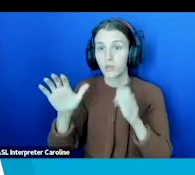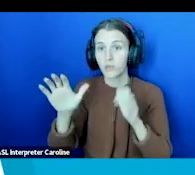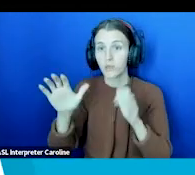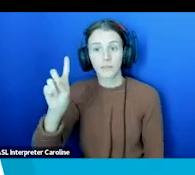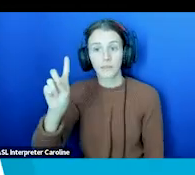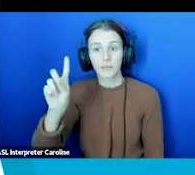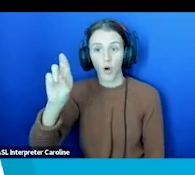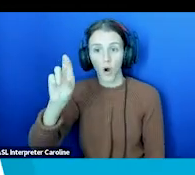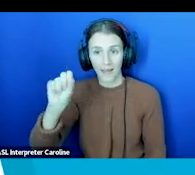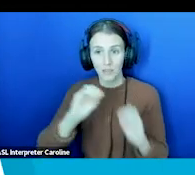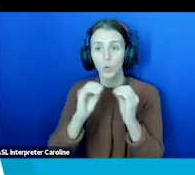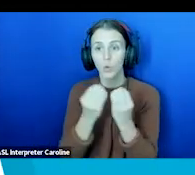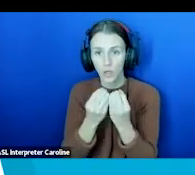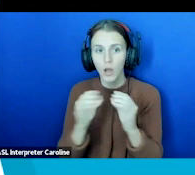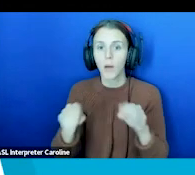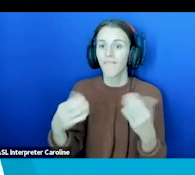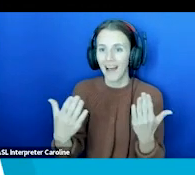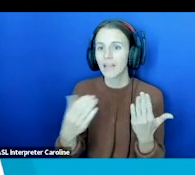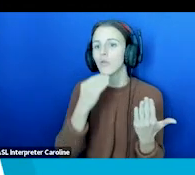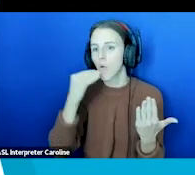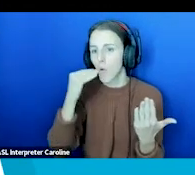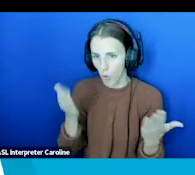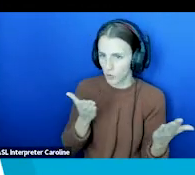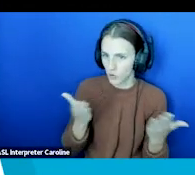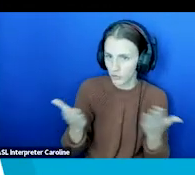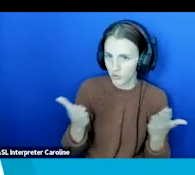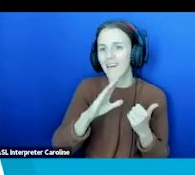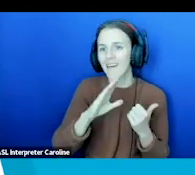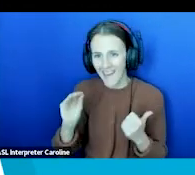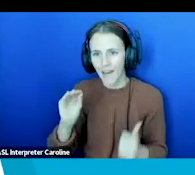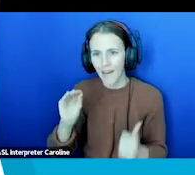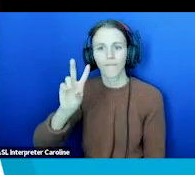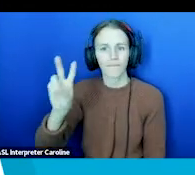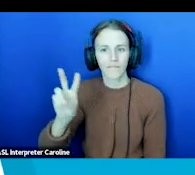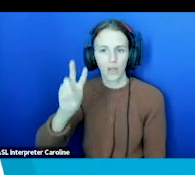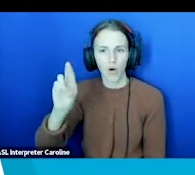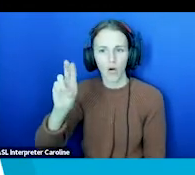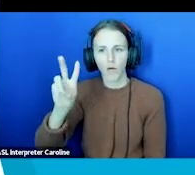YOU ARE FINE, MEGAN. I'M SEEING OTHER THINGS THAT ARE